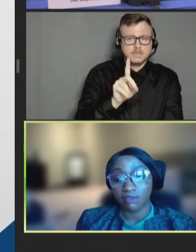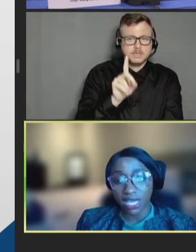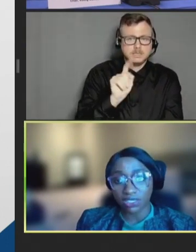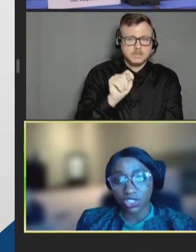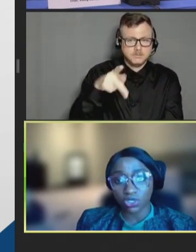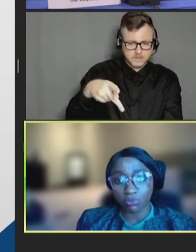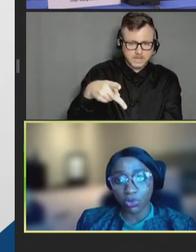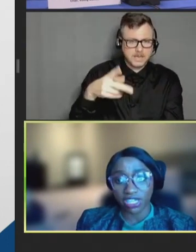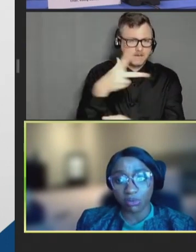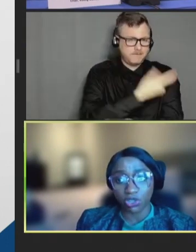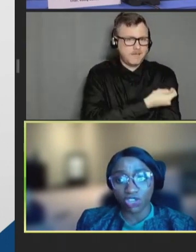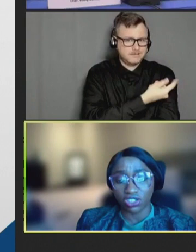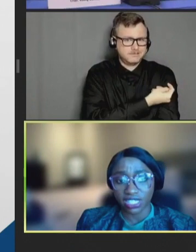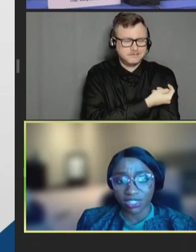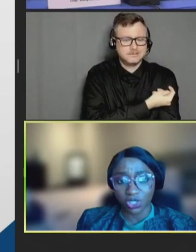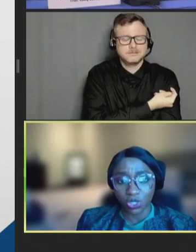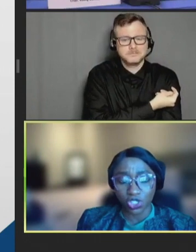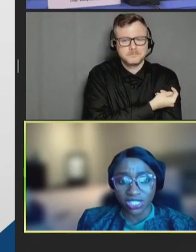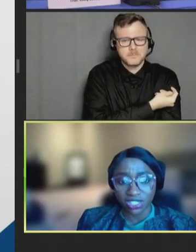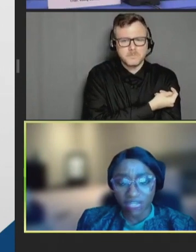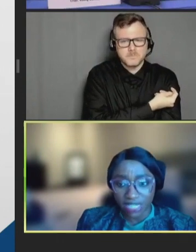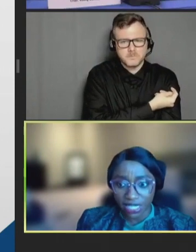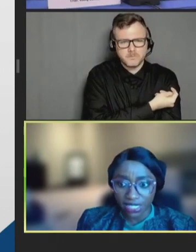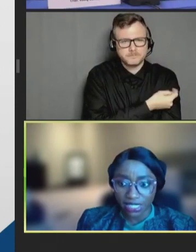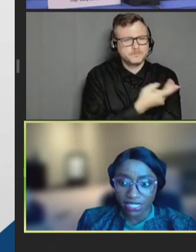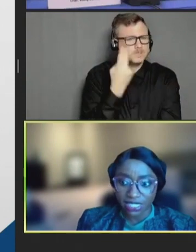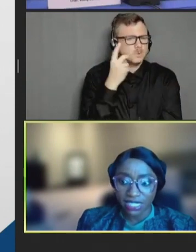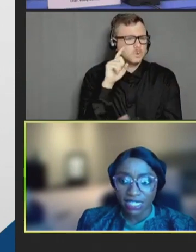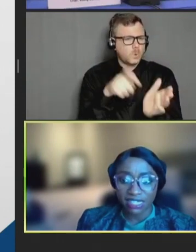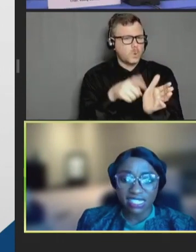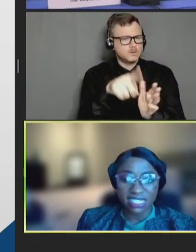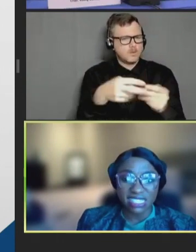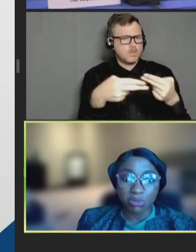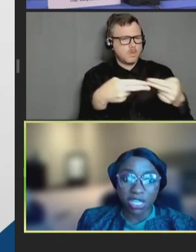And just to provide a bit of context, which is what you see on the slide is this is the same